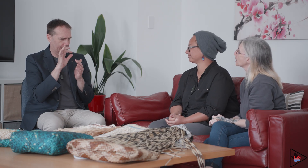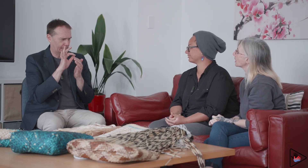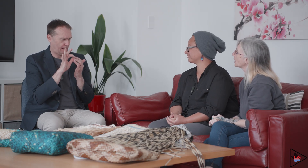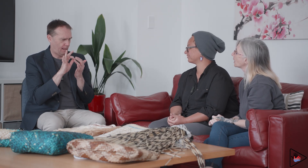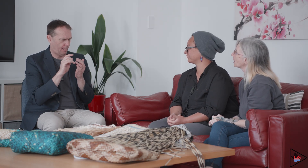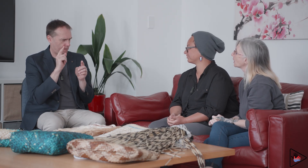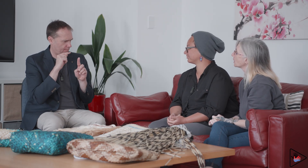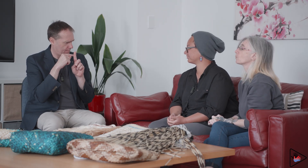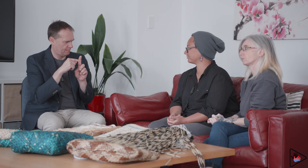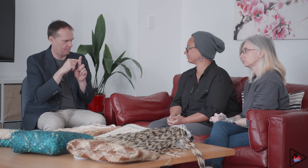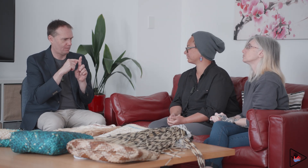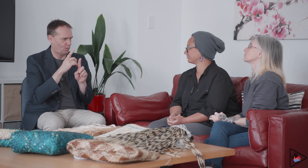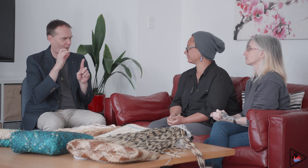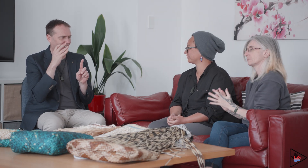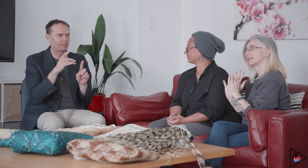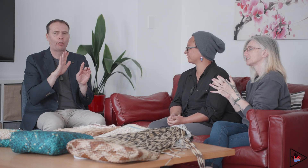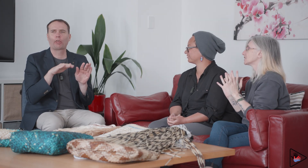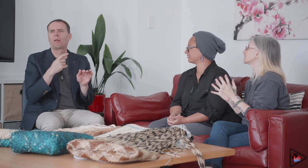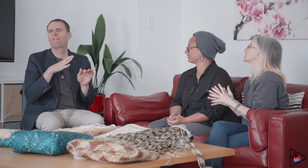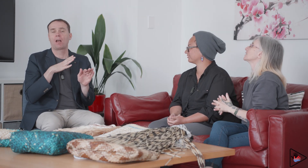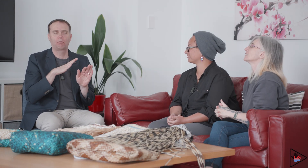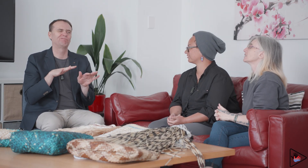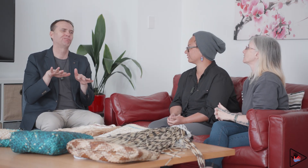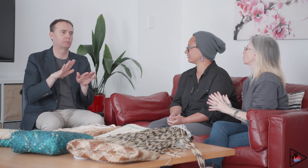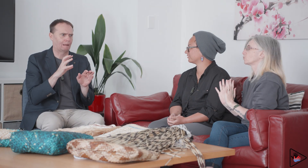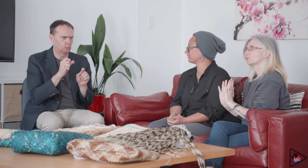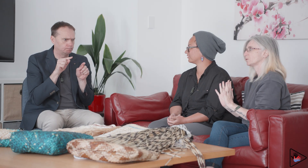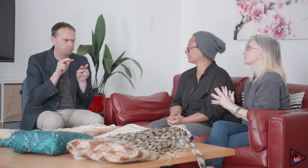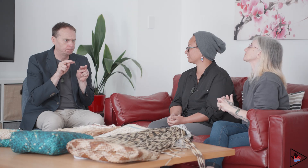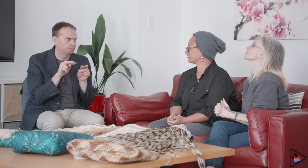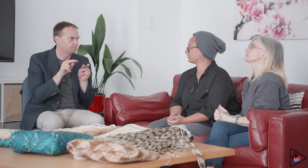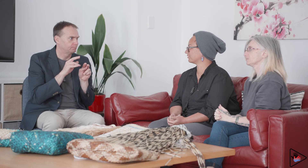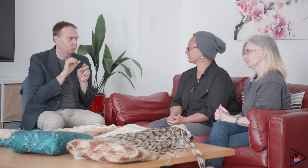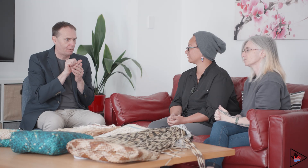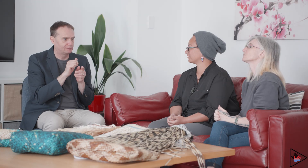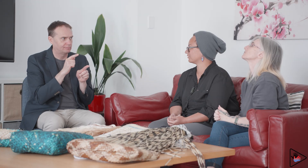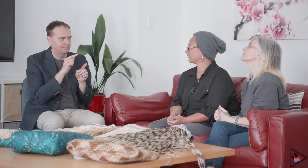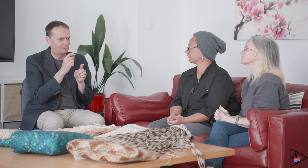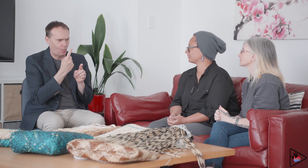You really have to keep a real eye for detail and not just take it easy there. You've got to be very